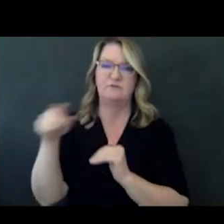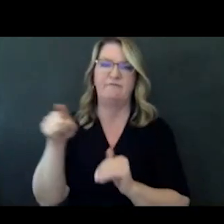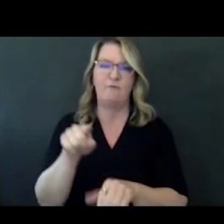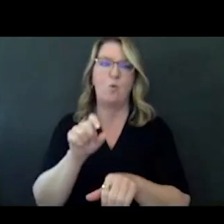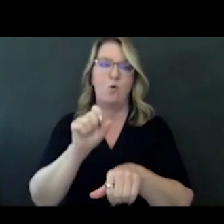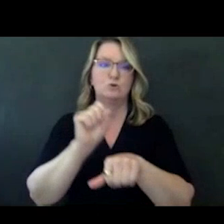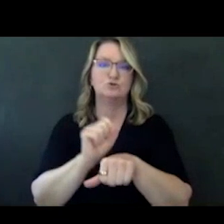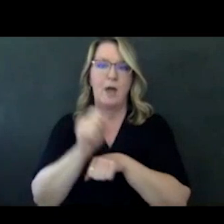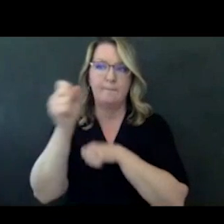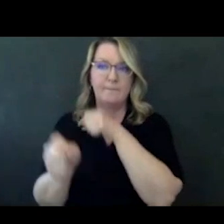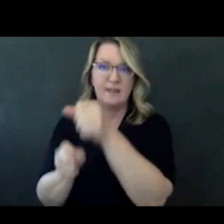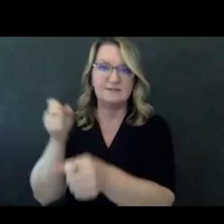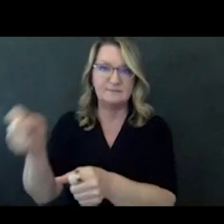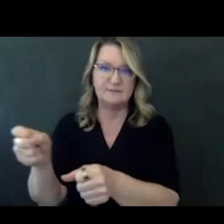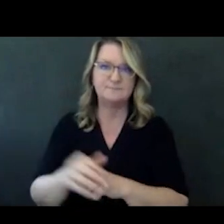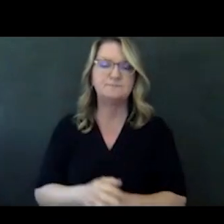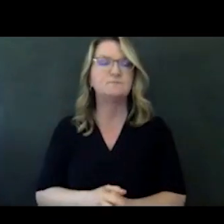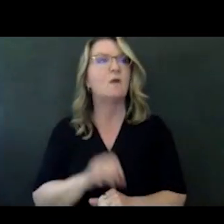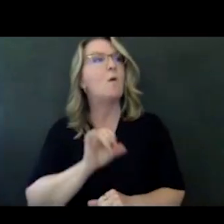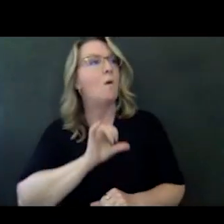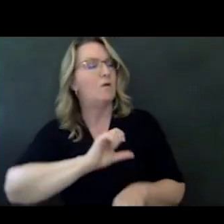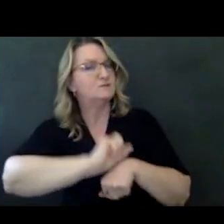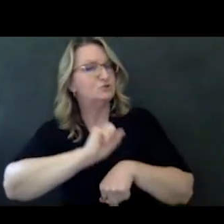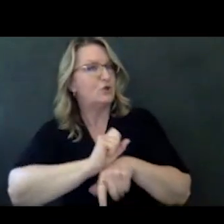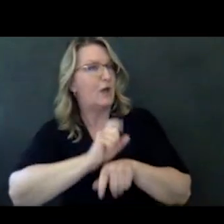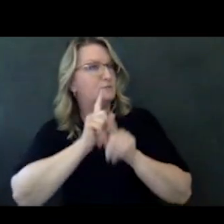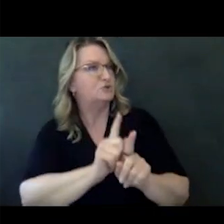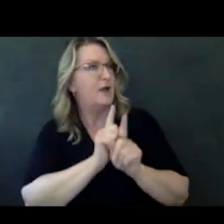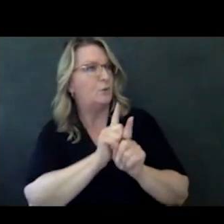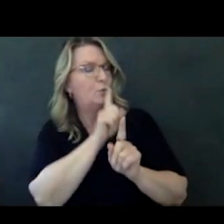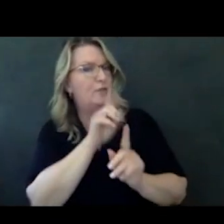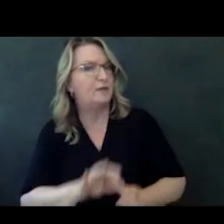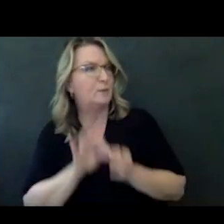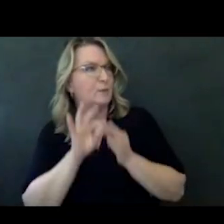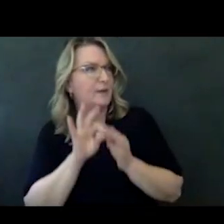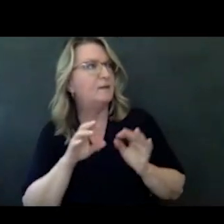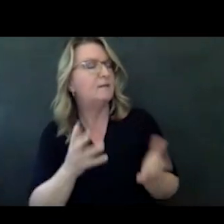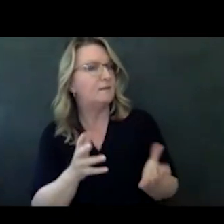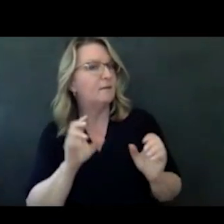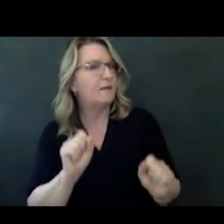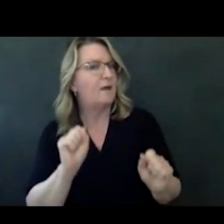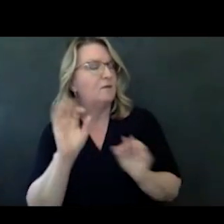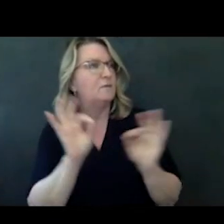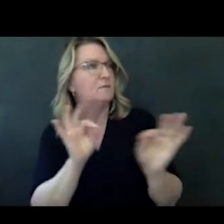[Kate] I see that job shadowing part is really unique. Can you tell us a little bit about some of